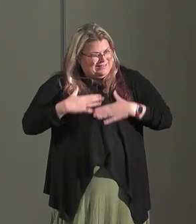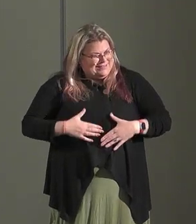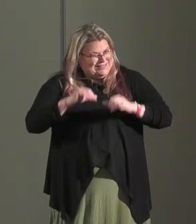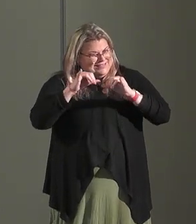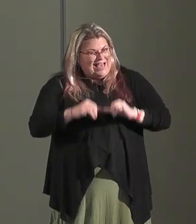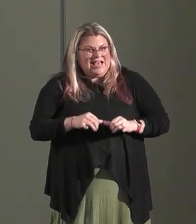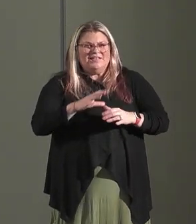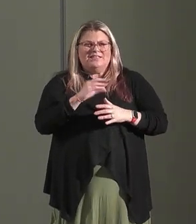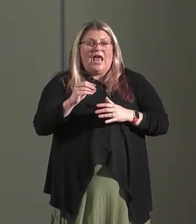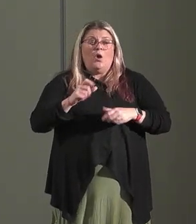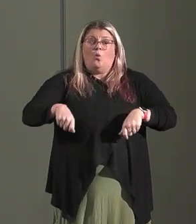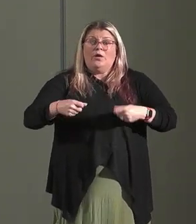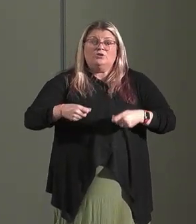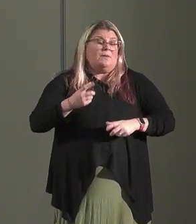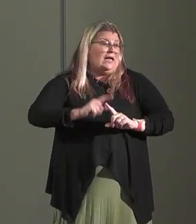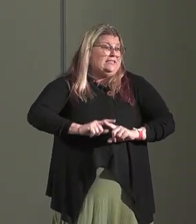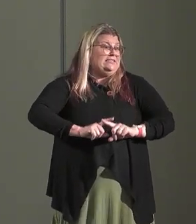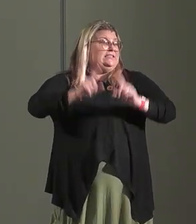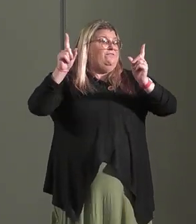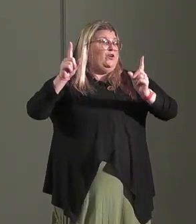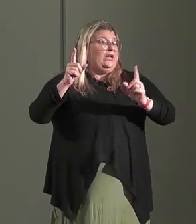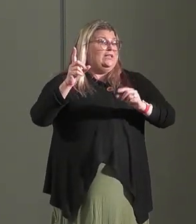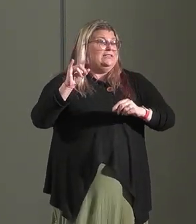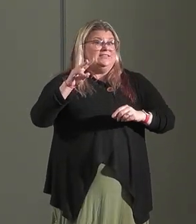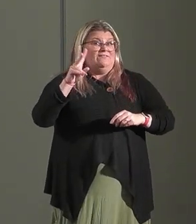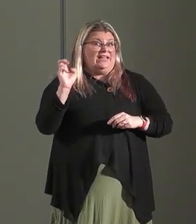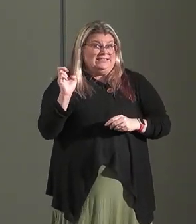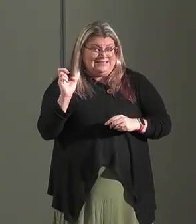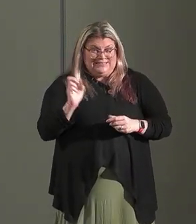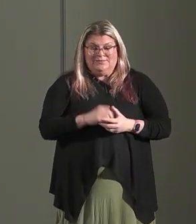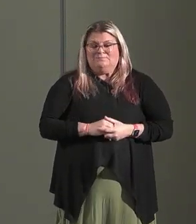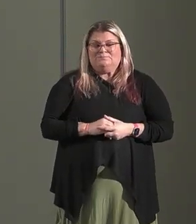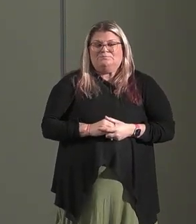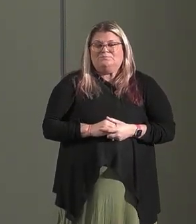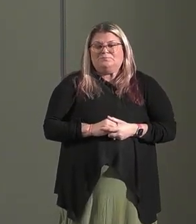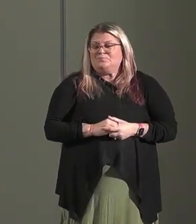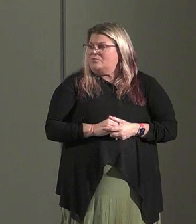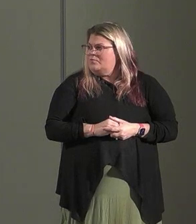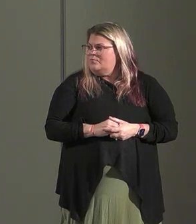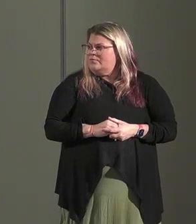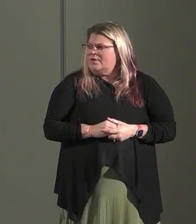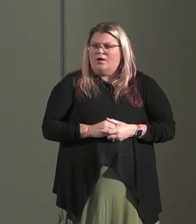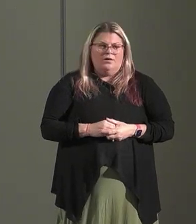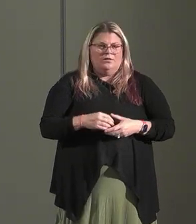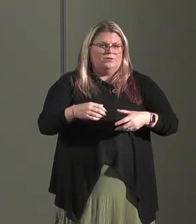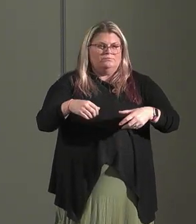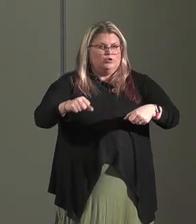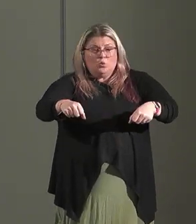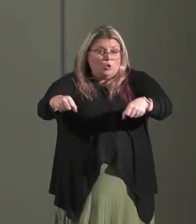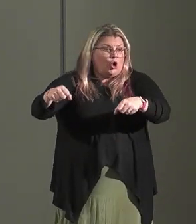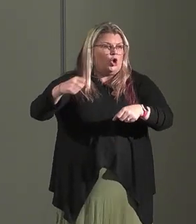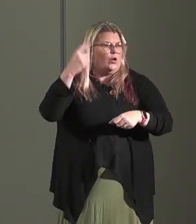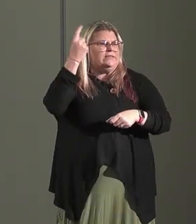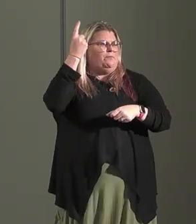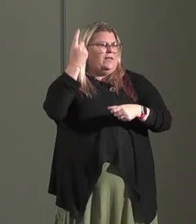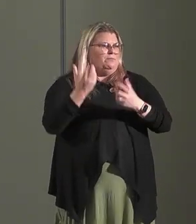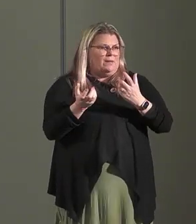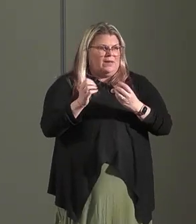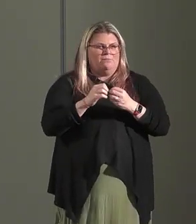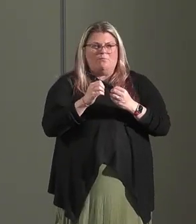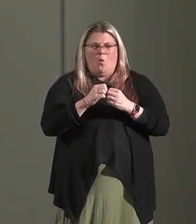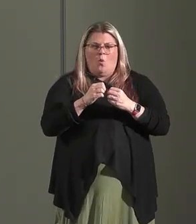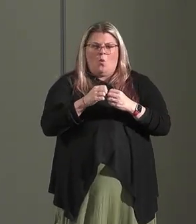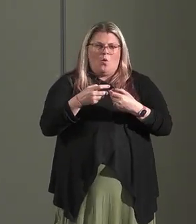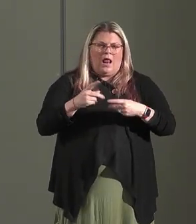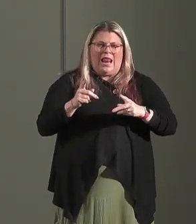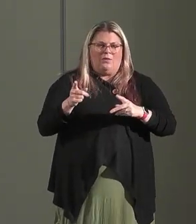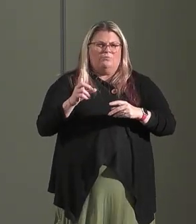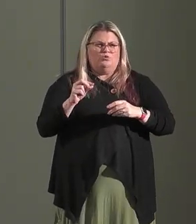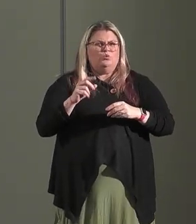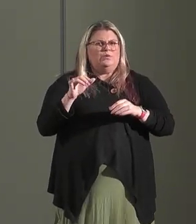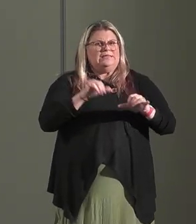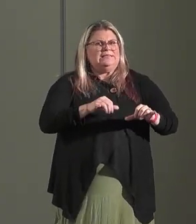gets a different device scooter or some sort that allows them to do the same thing a bike